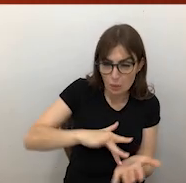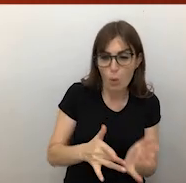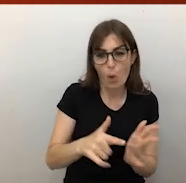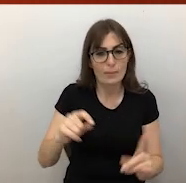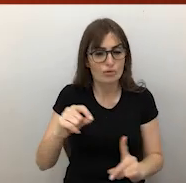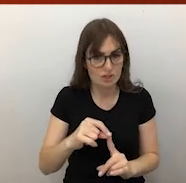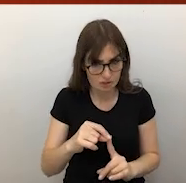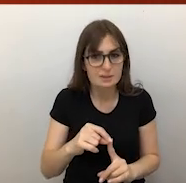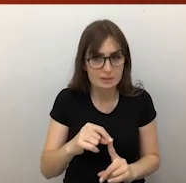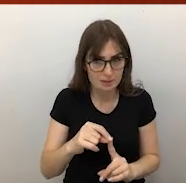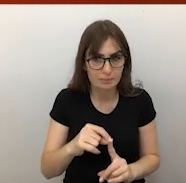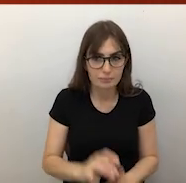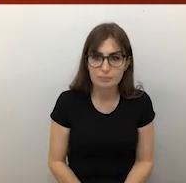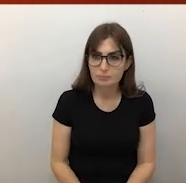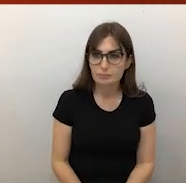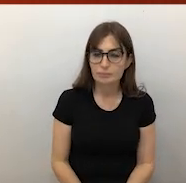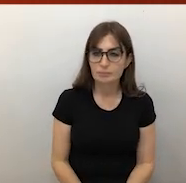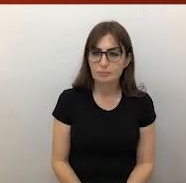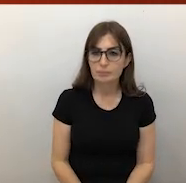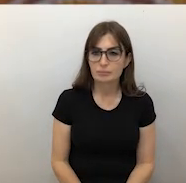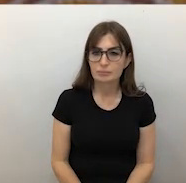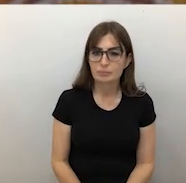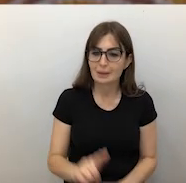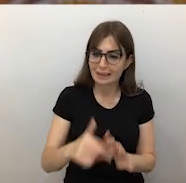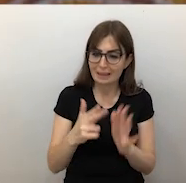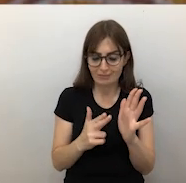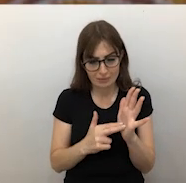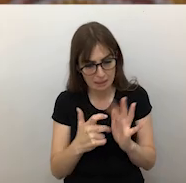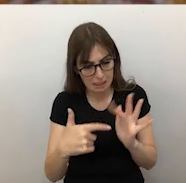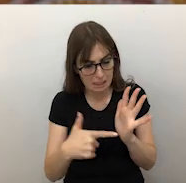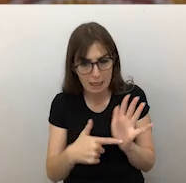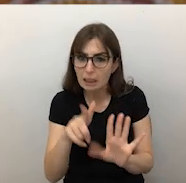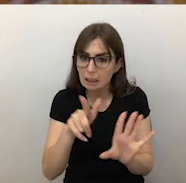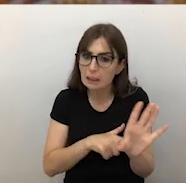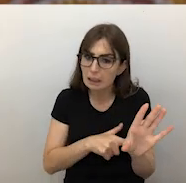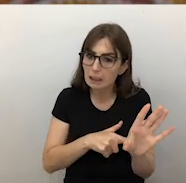for the year from its core operations. You may then ask if the net cash flow